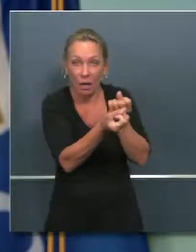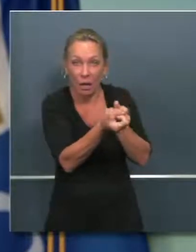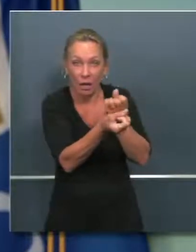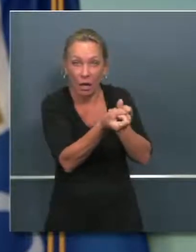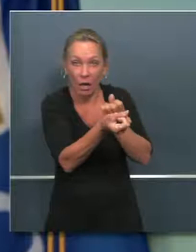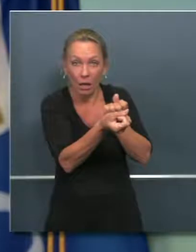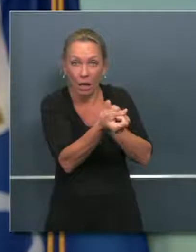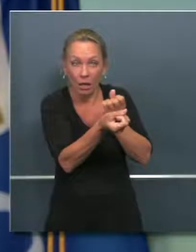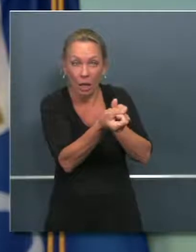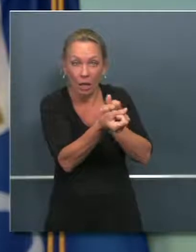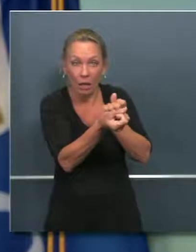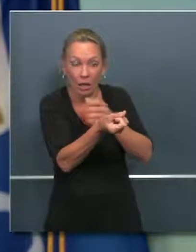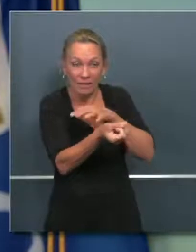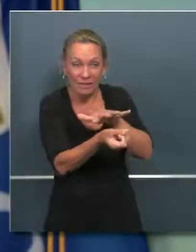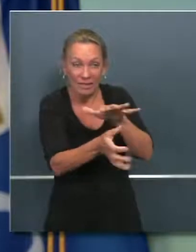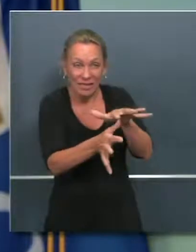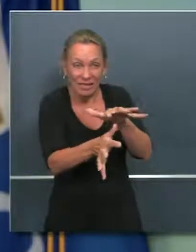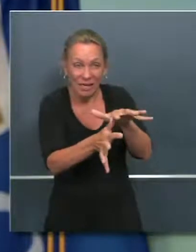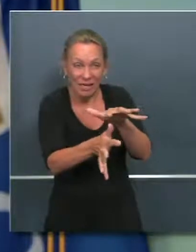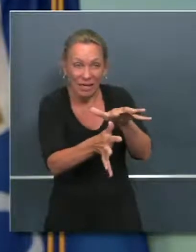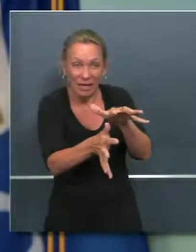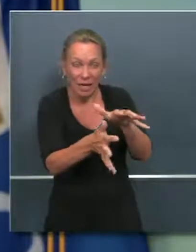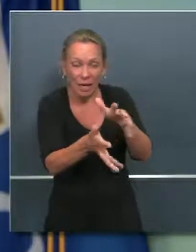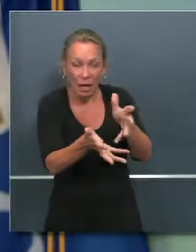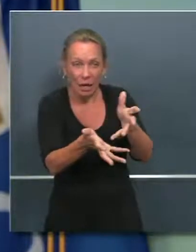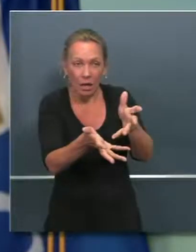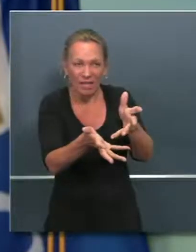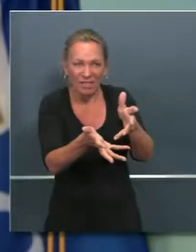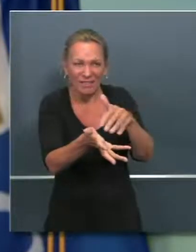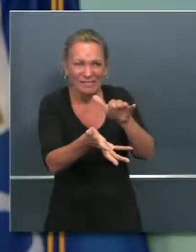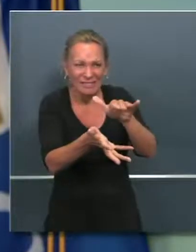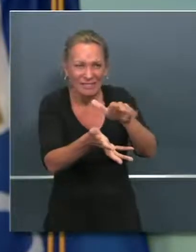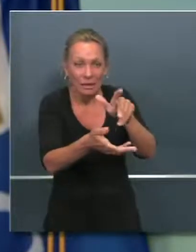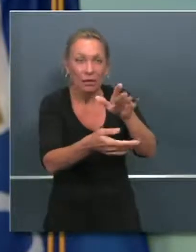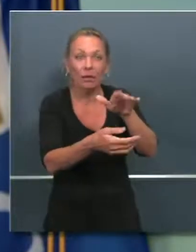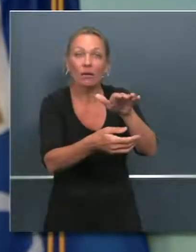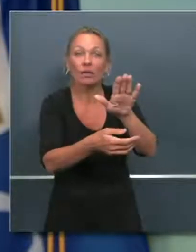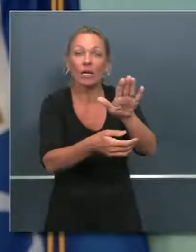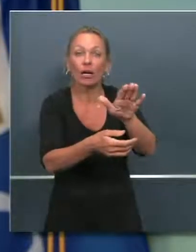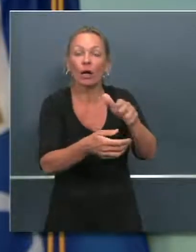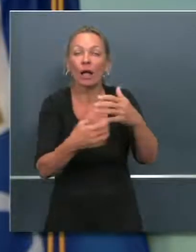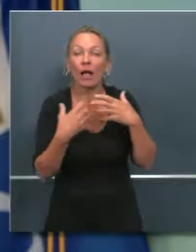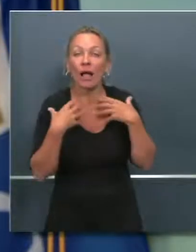health officials that pulling back to the state home order is advisable at this moment in order